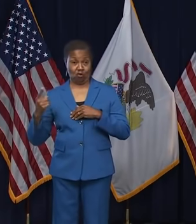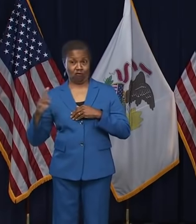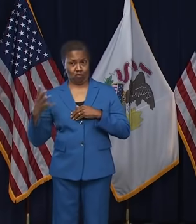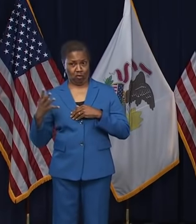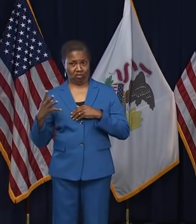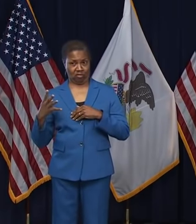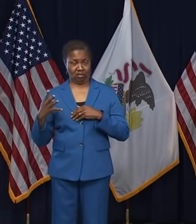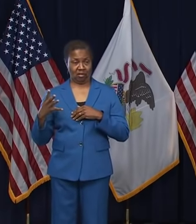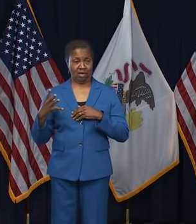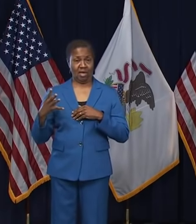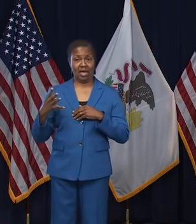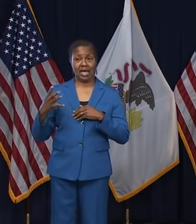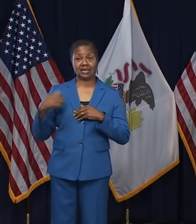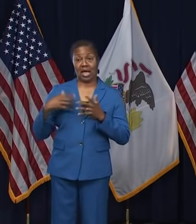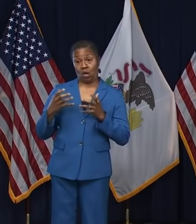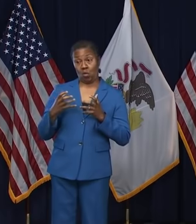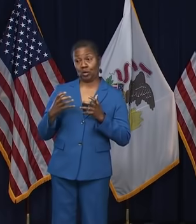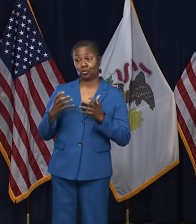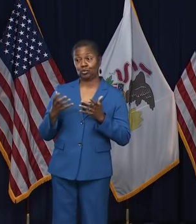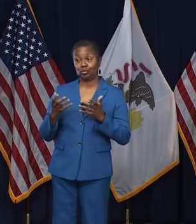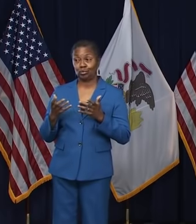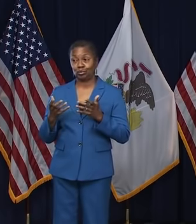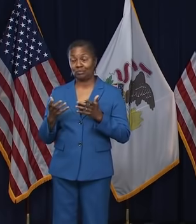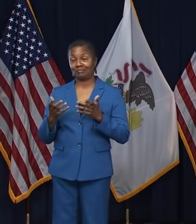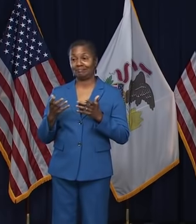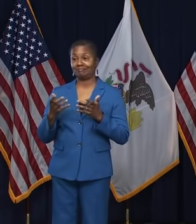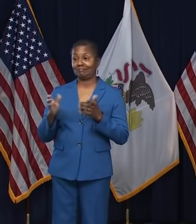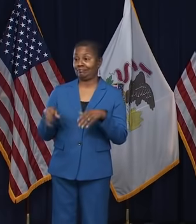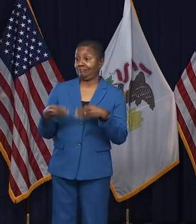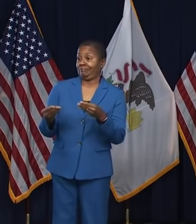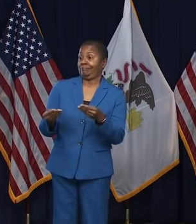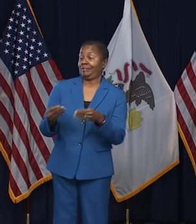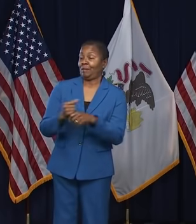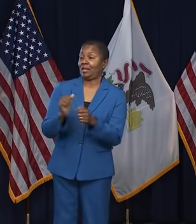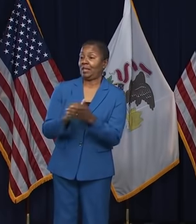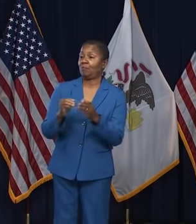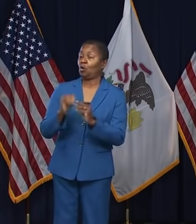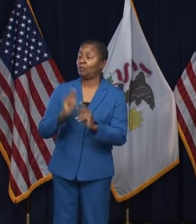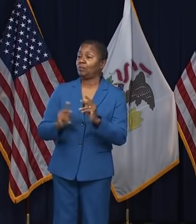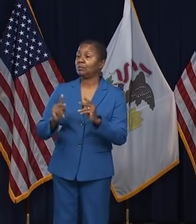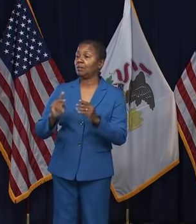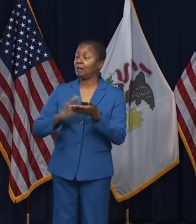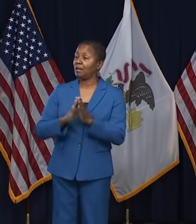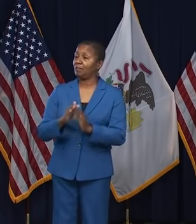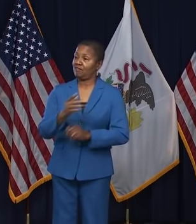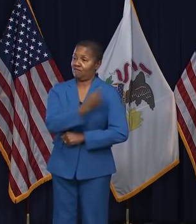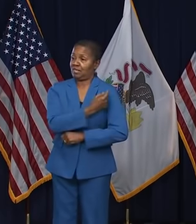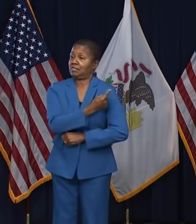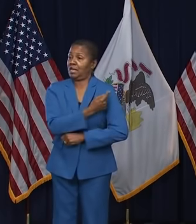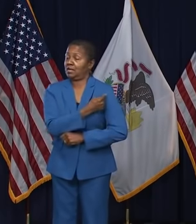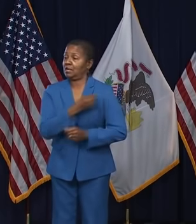October fourth. For that. I and